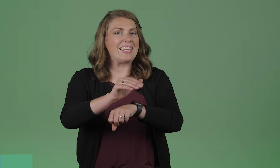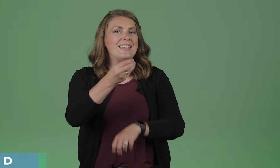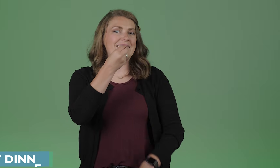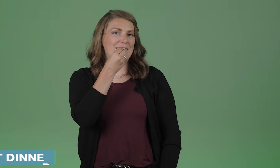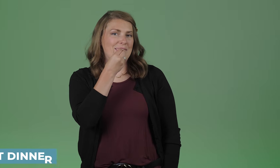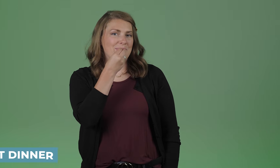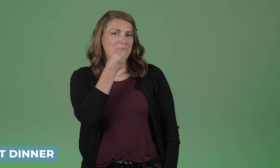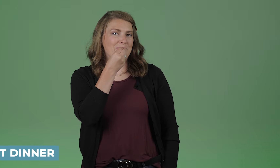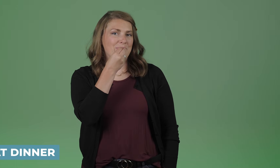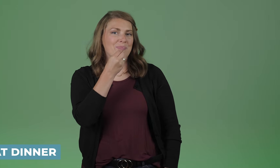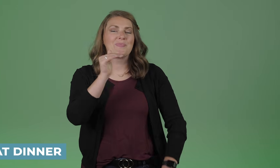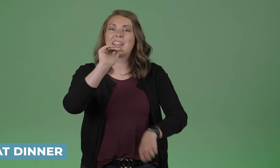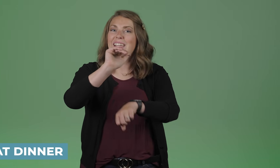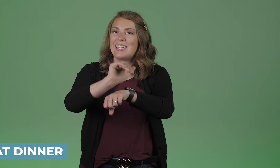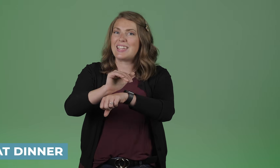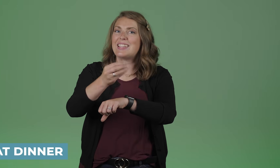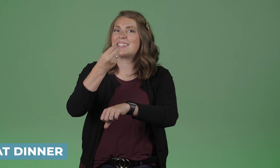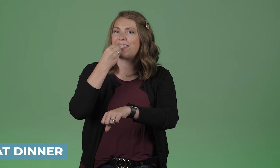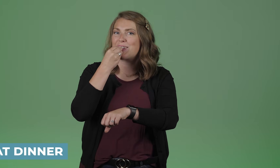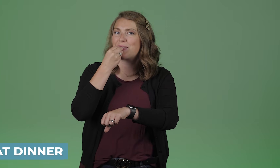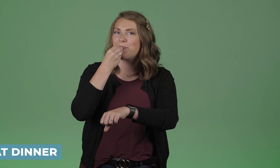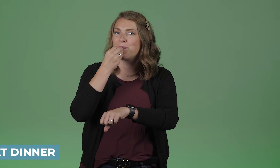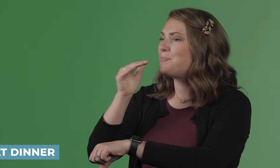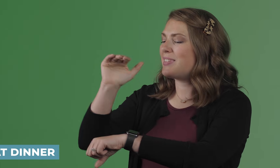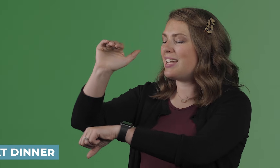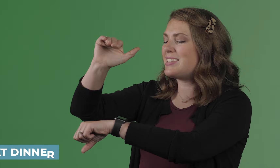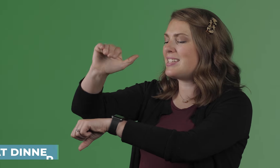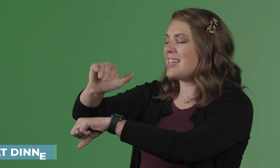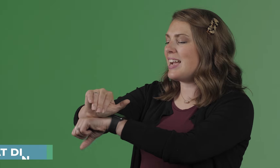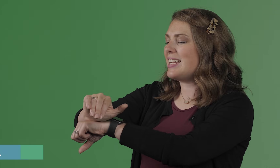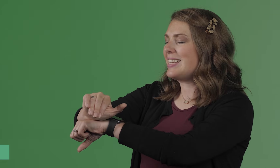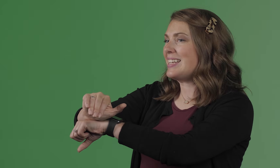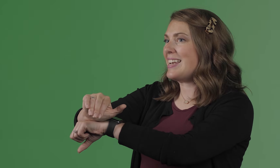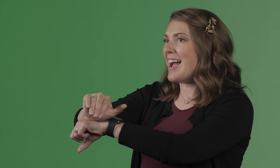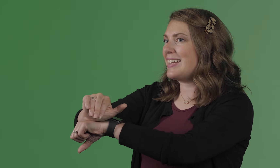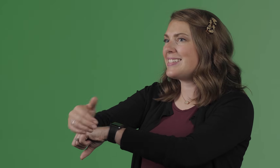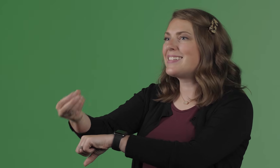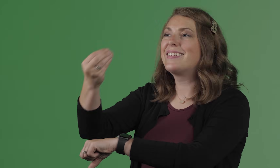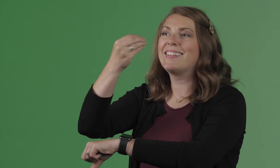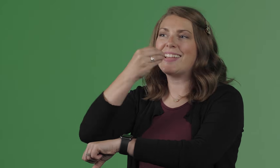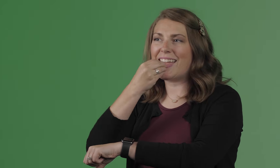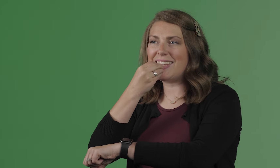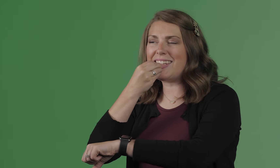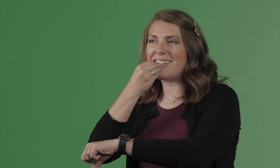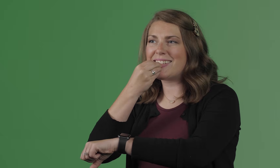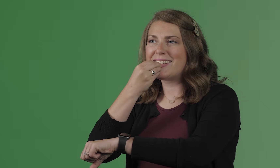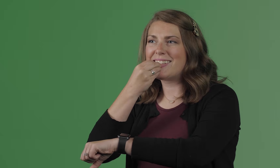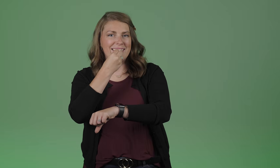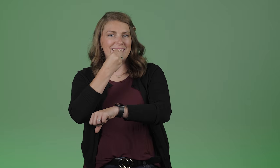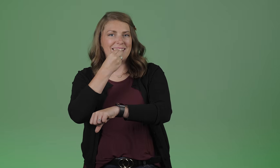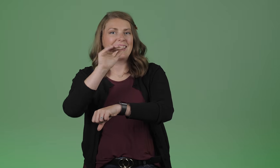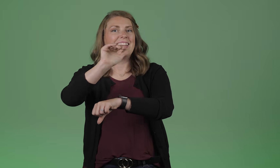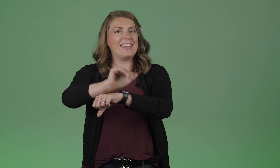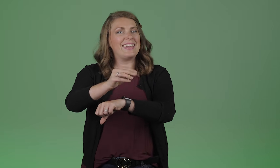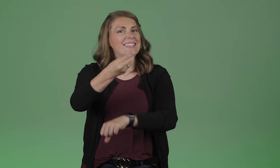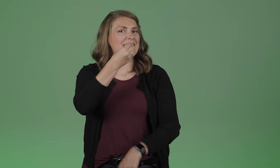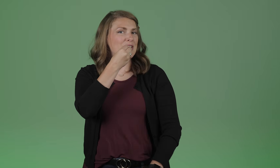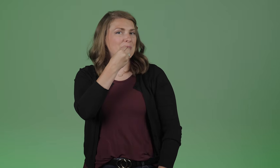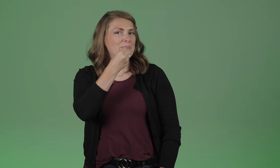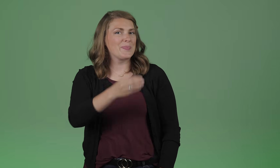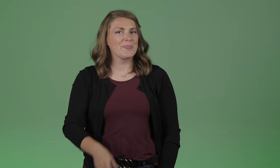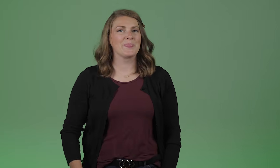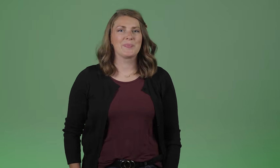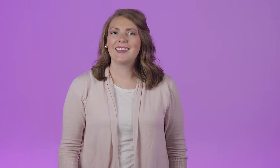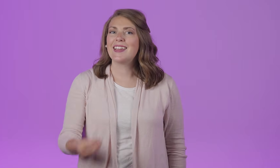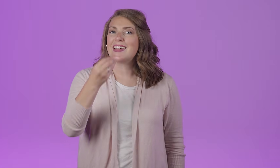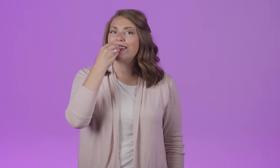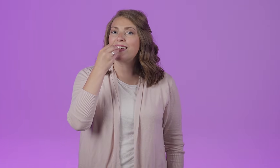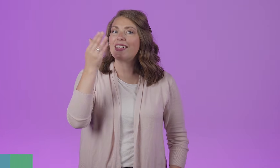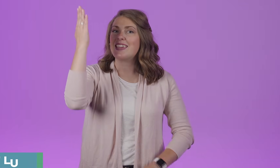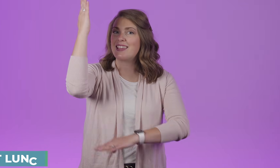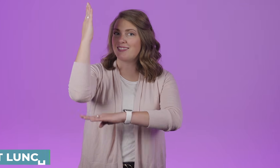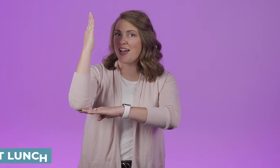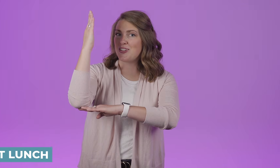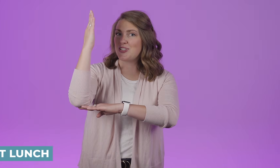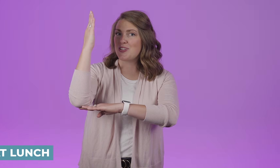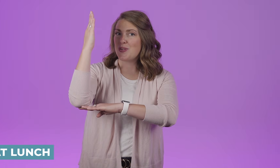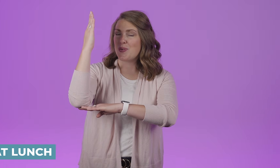'Eat dinner, eat dinner,' it's the sign night and eat 'eat dinner.' 'Eat lunch